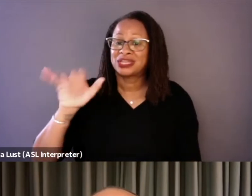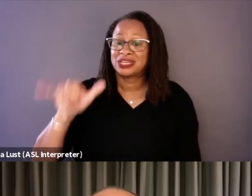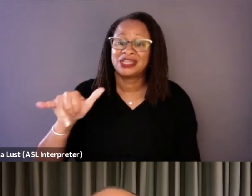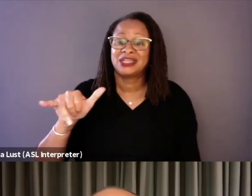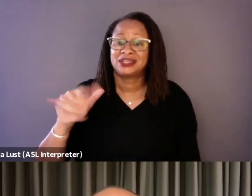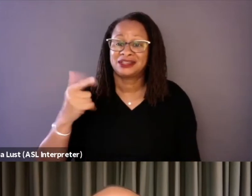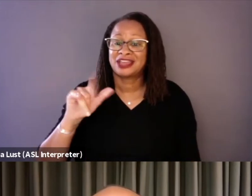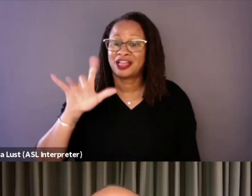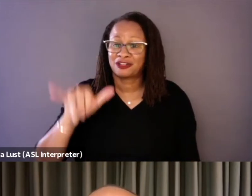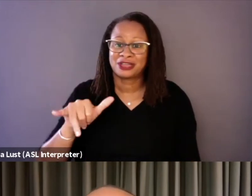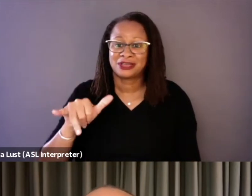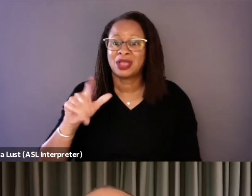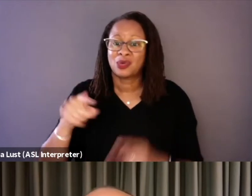it was right there.